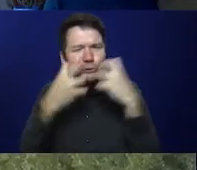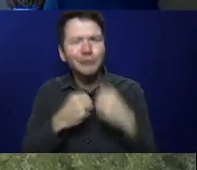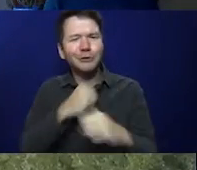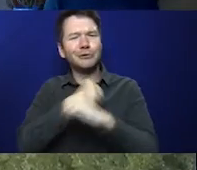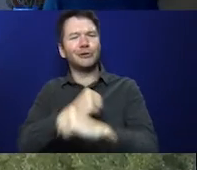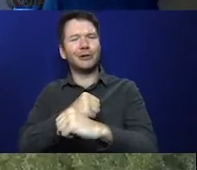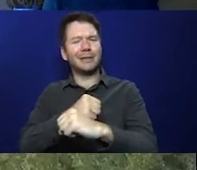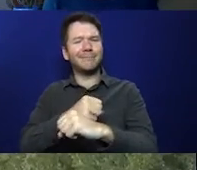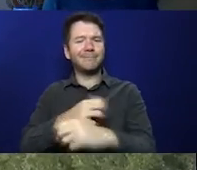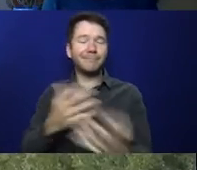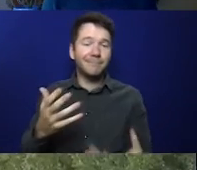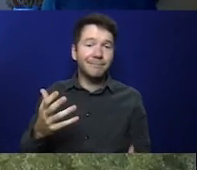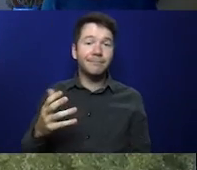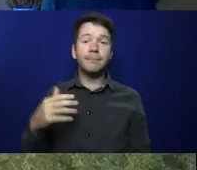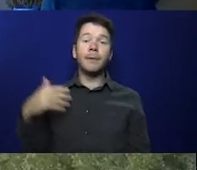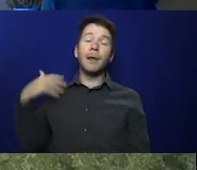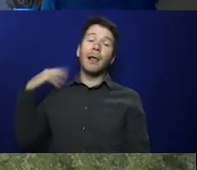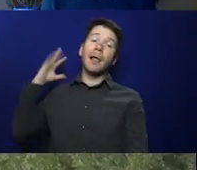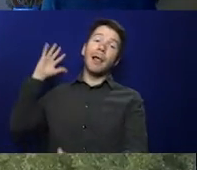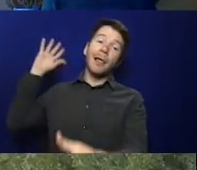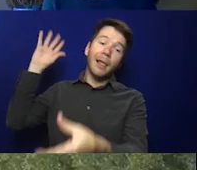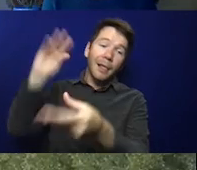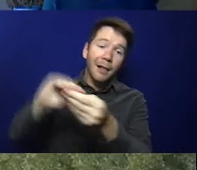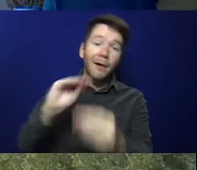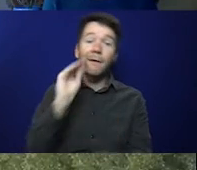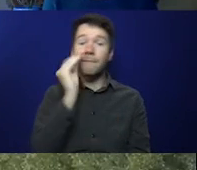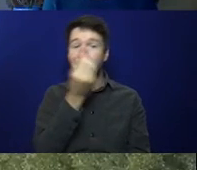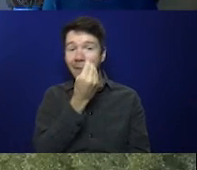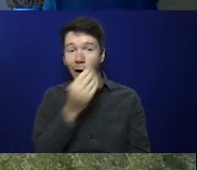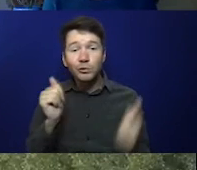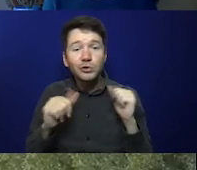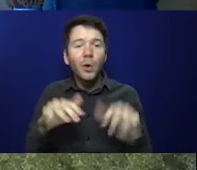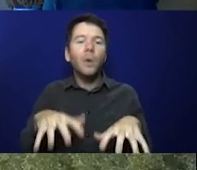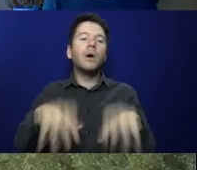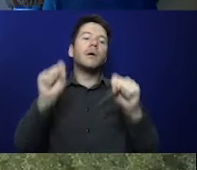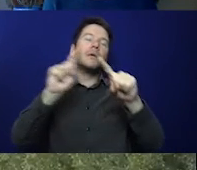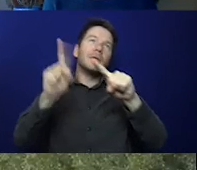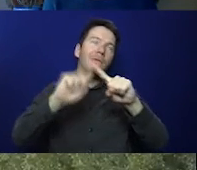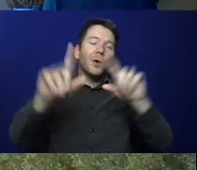Throughout the course of its existence the Flower Show has taken place in every type